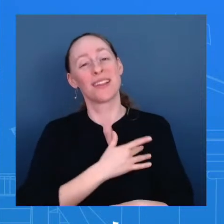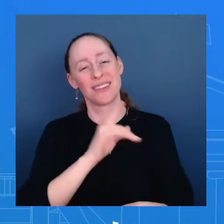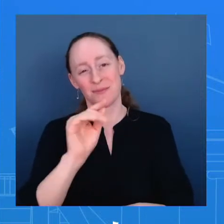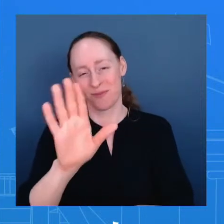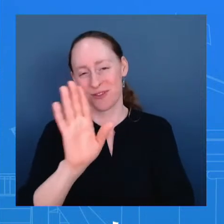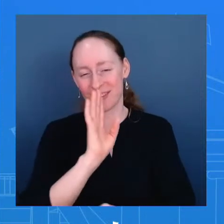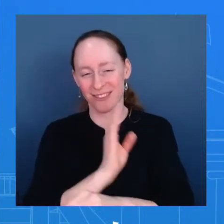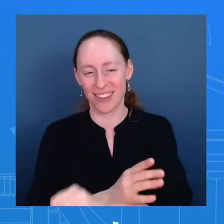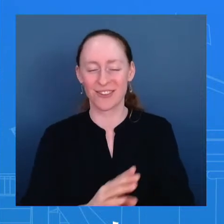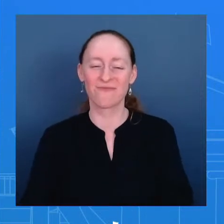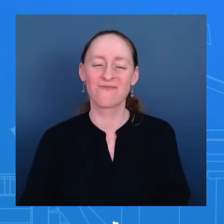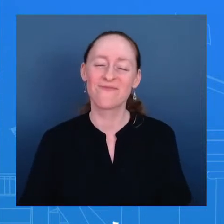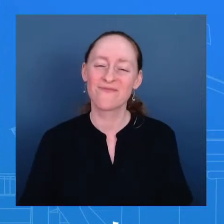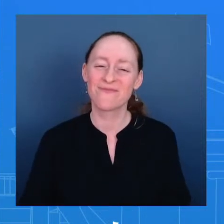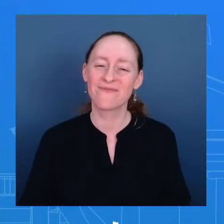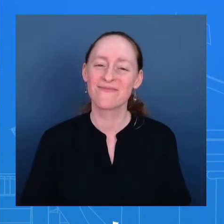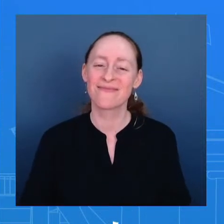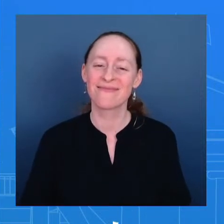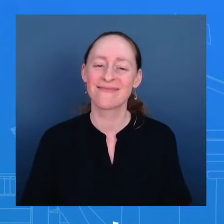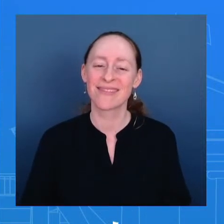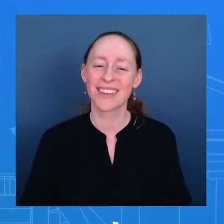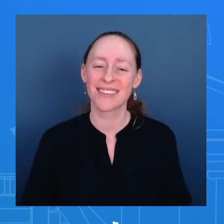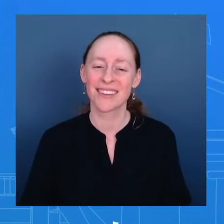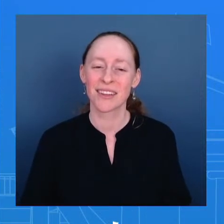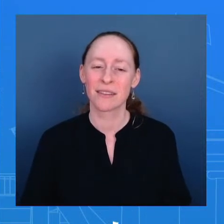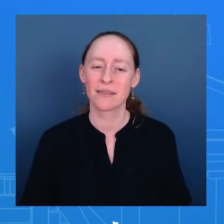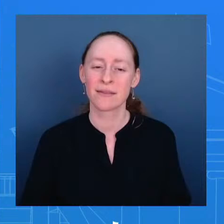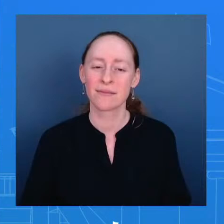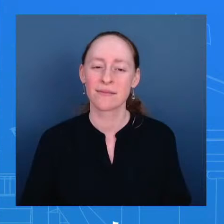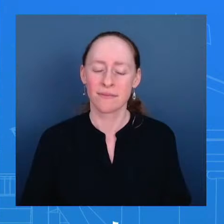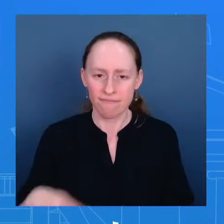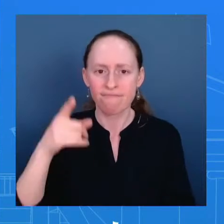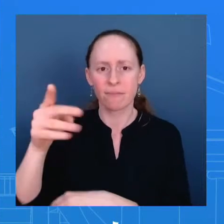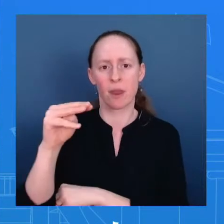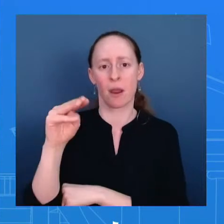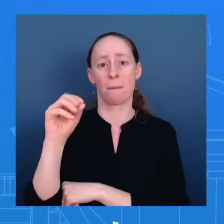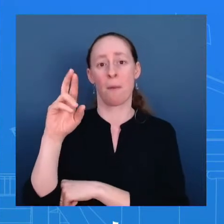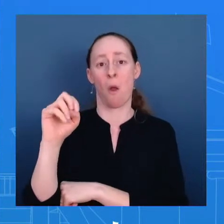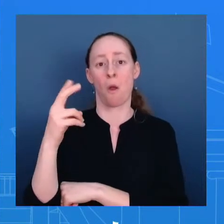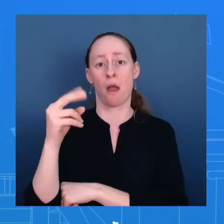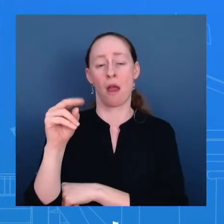of Morehouse College's belief that the graduation ceremony should be halted